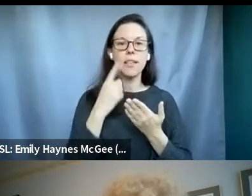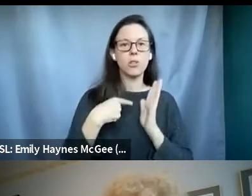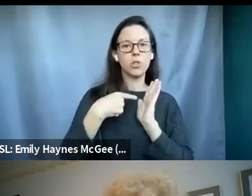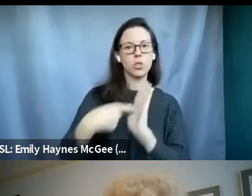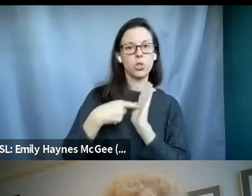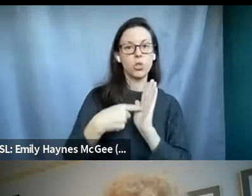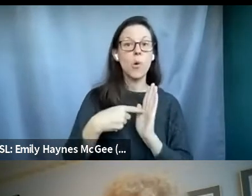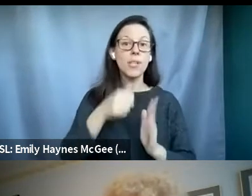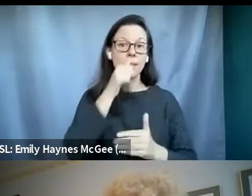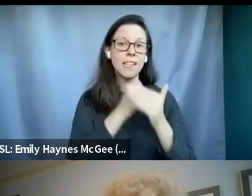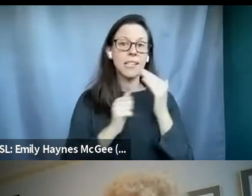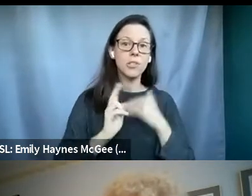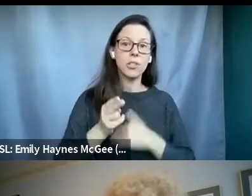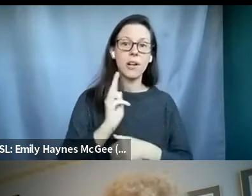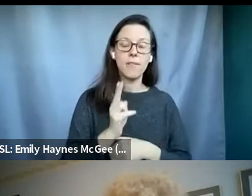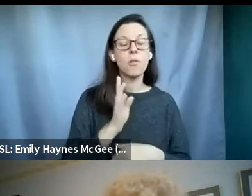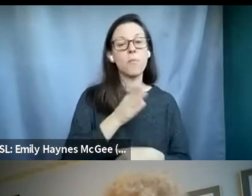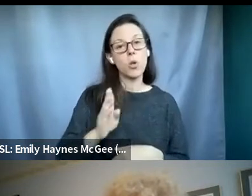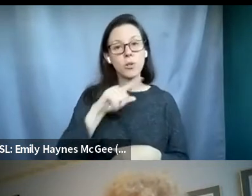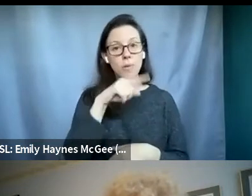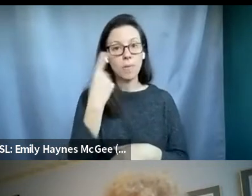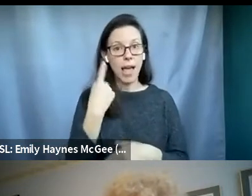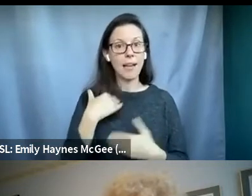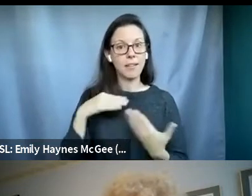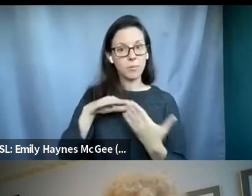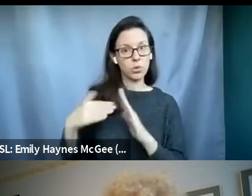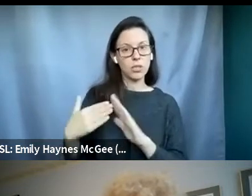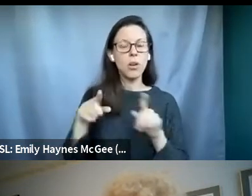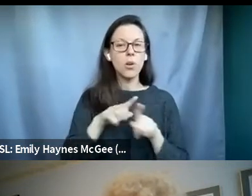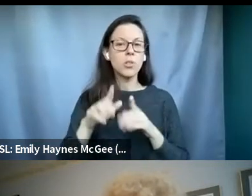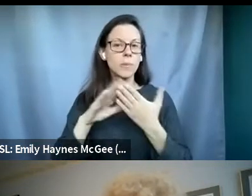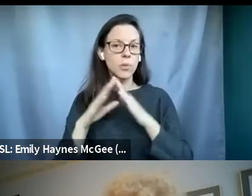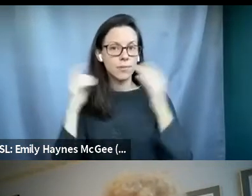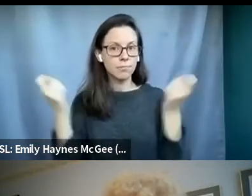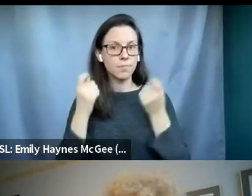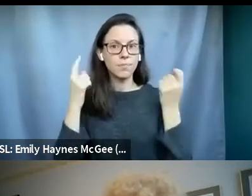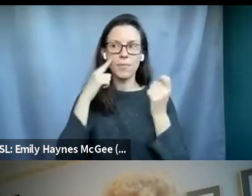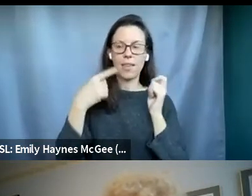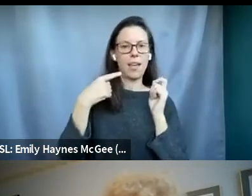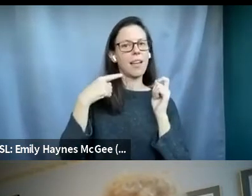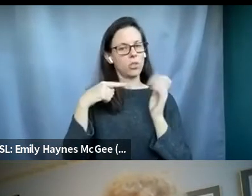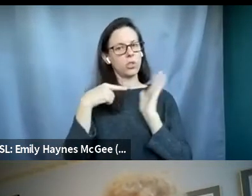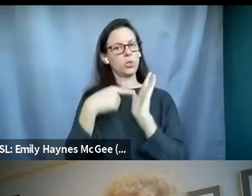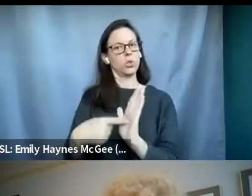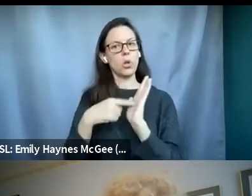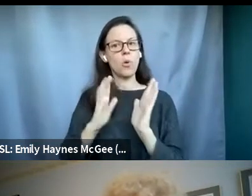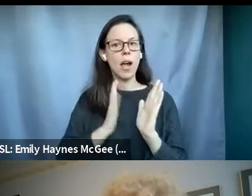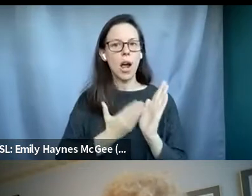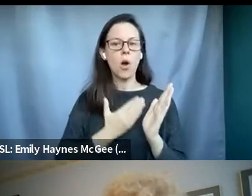community to community festivals that recapture and remind us of the strength of our city's diversity.